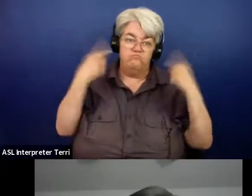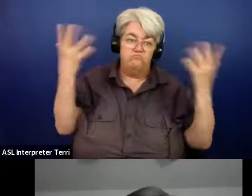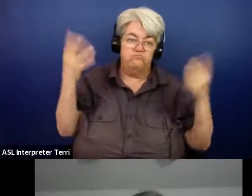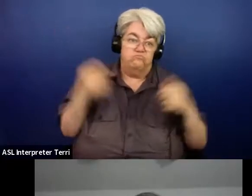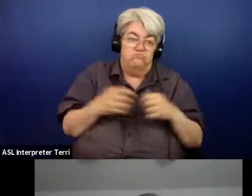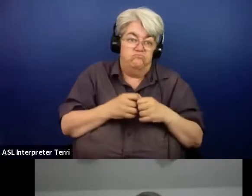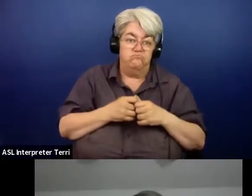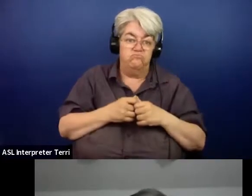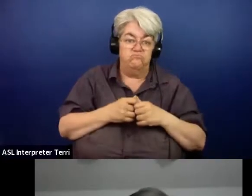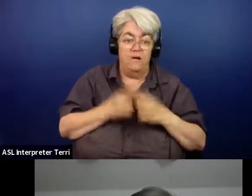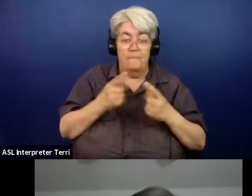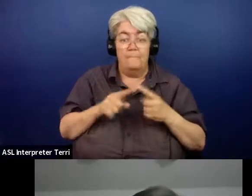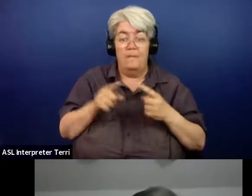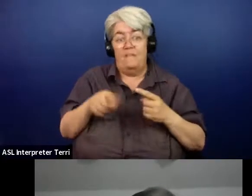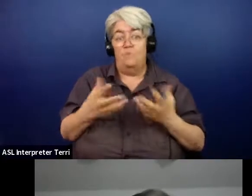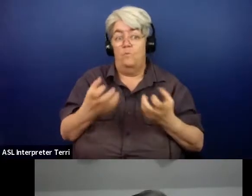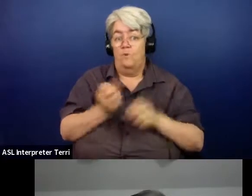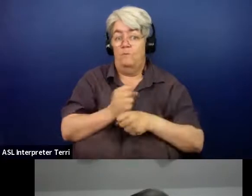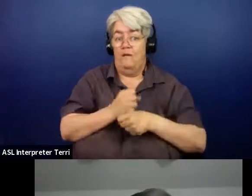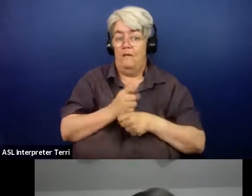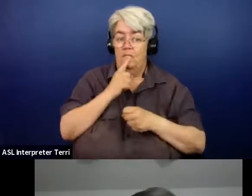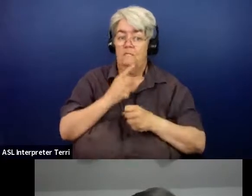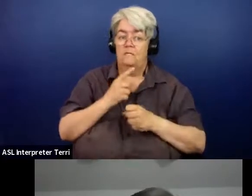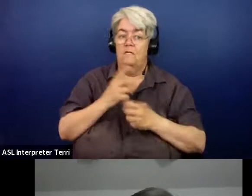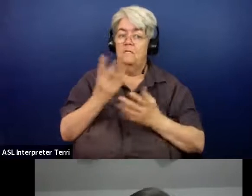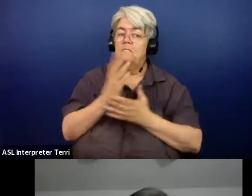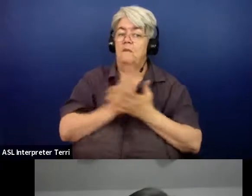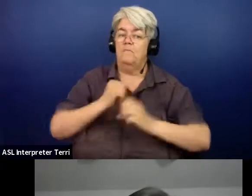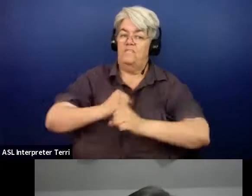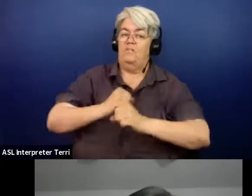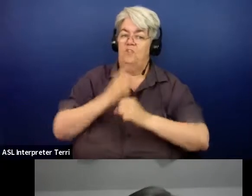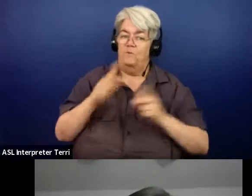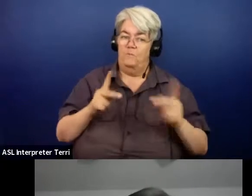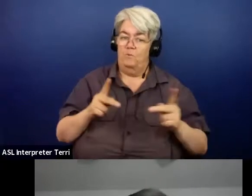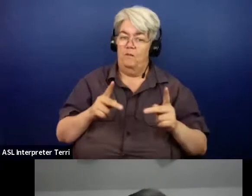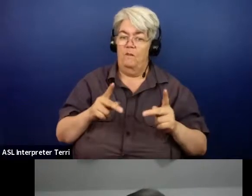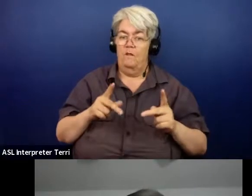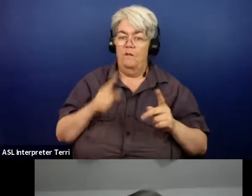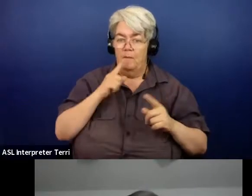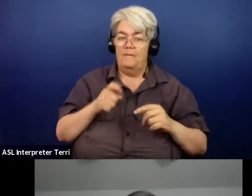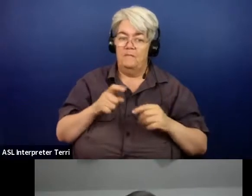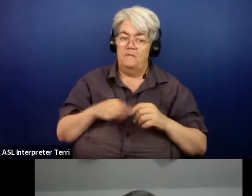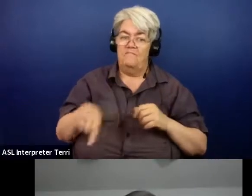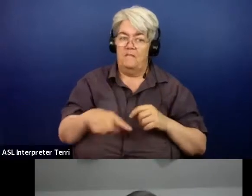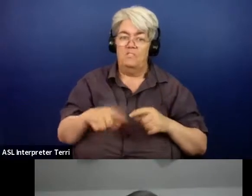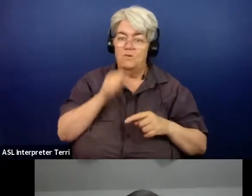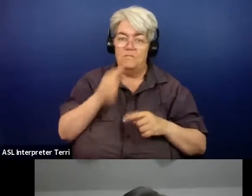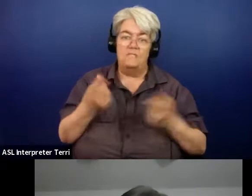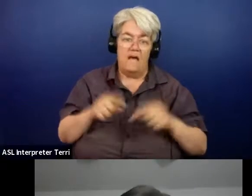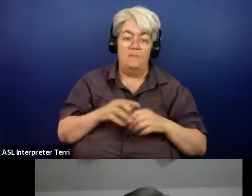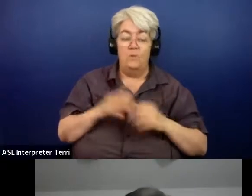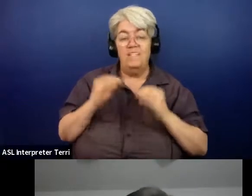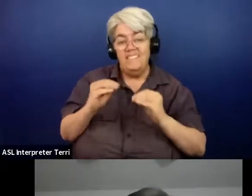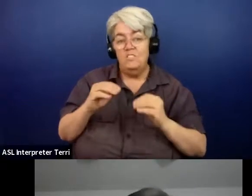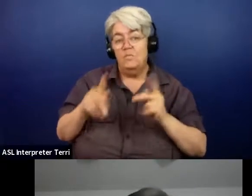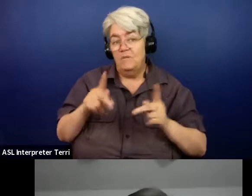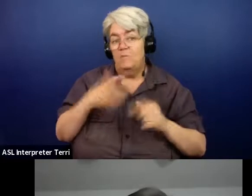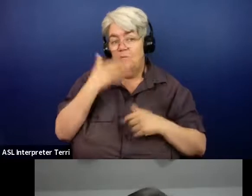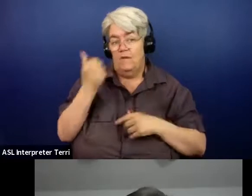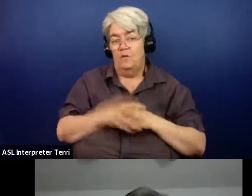we want to build is protection for poem. So it doesn't happen again. We teach people better.